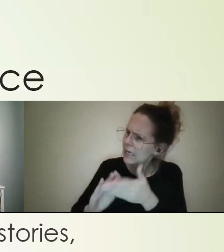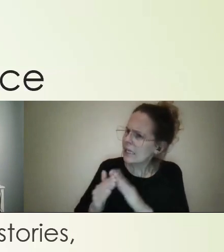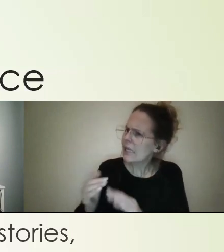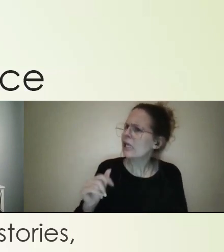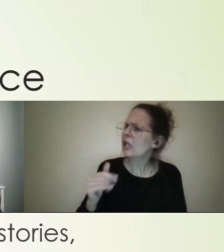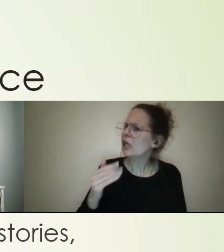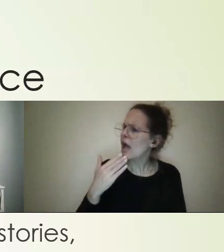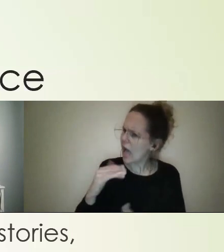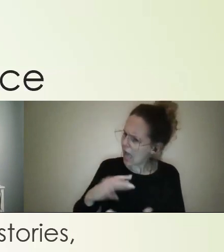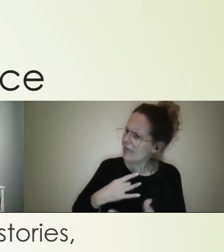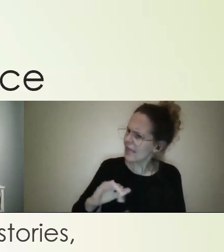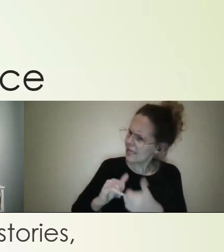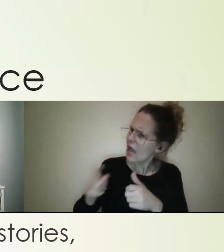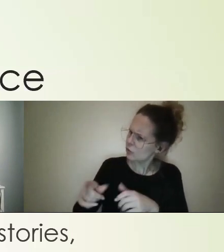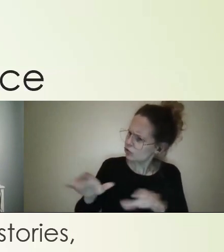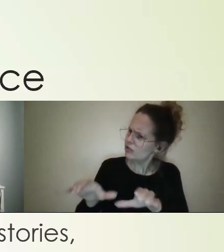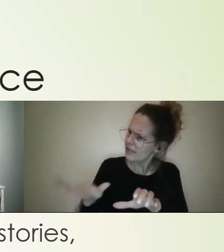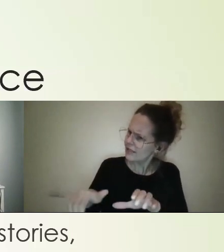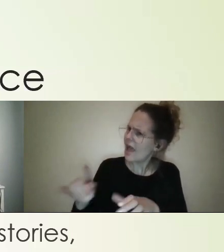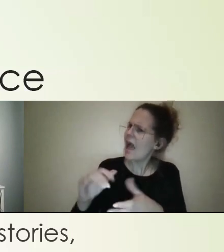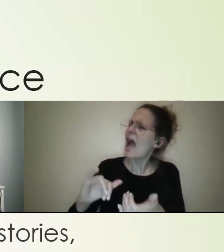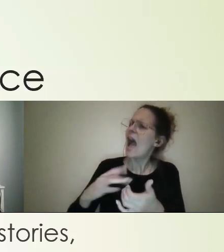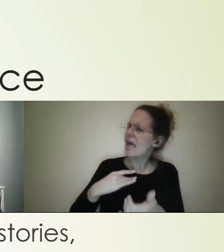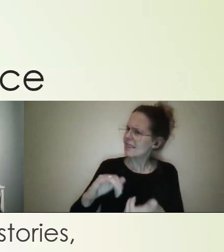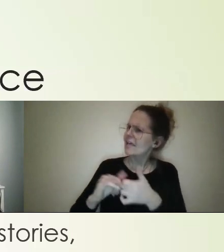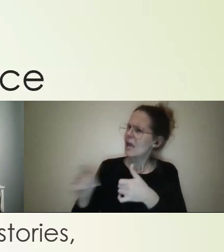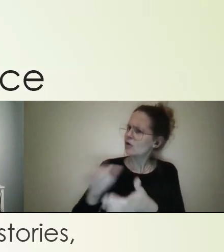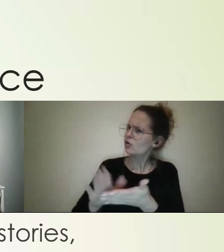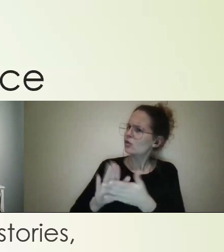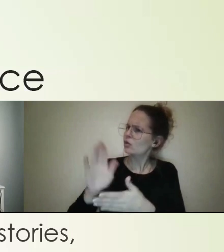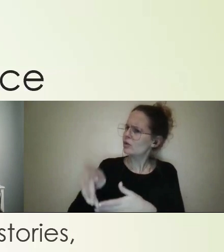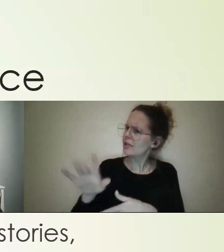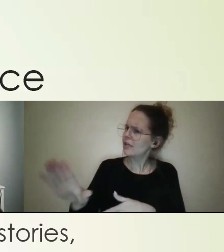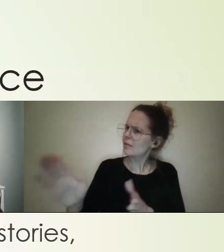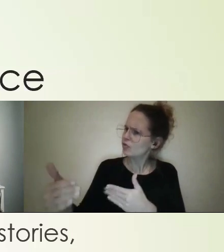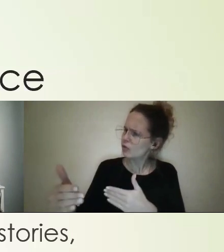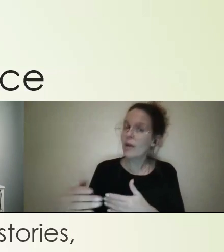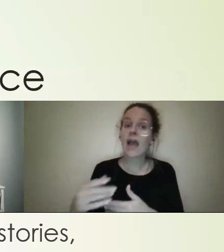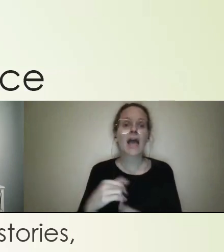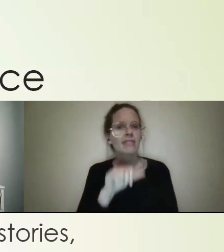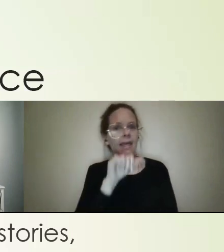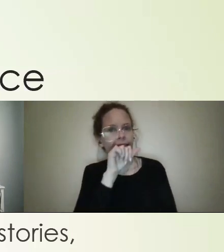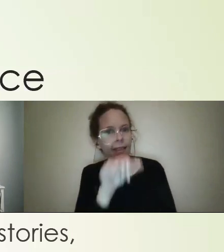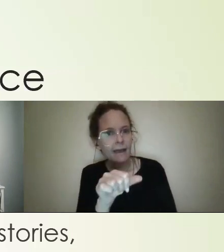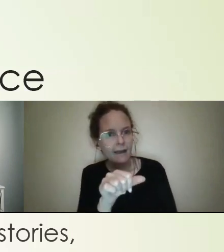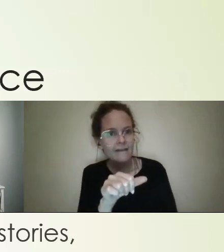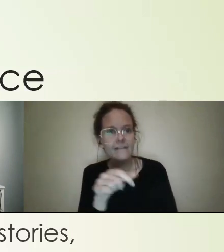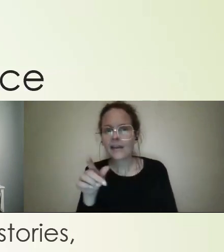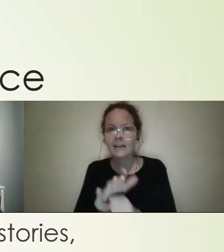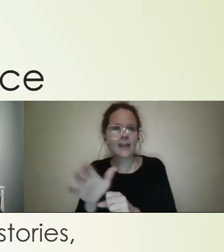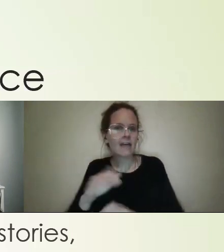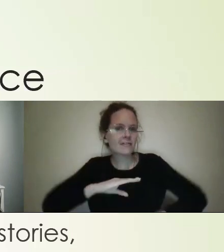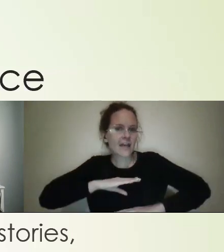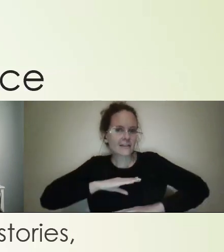did that. I like how you clean up your room." And they love that and that's enough for them.